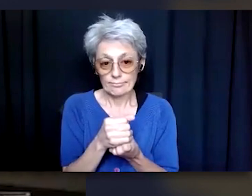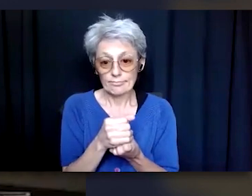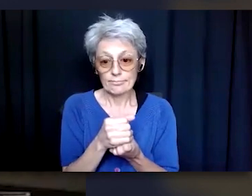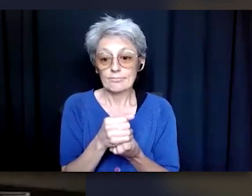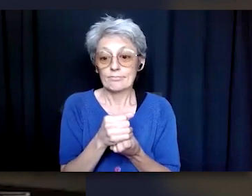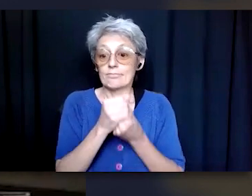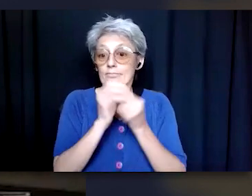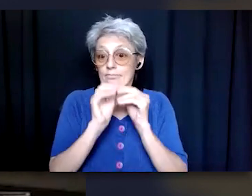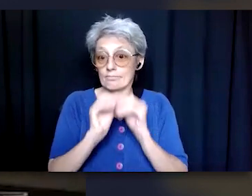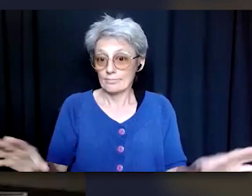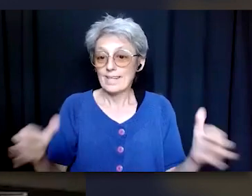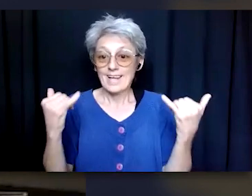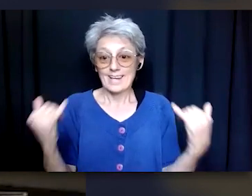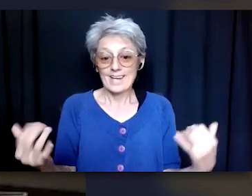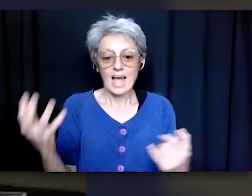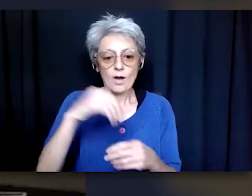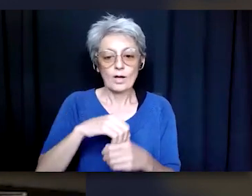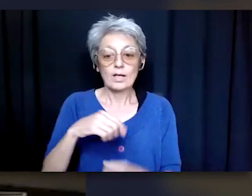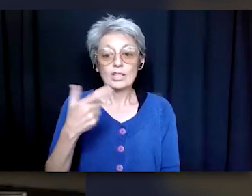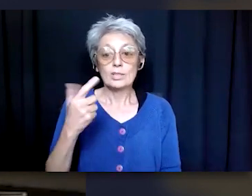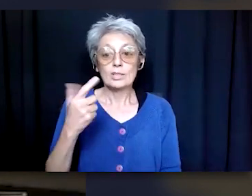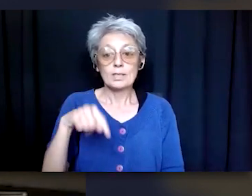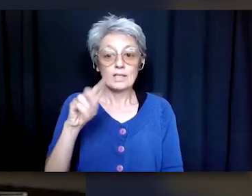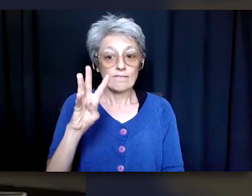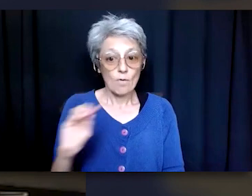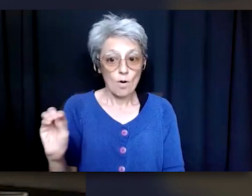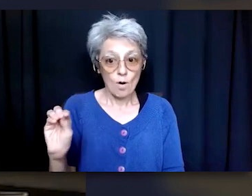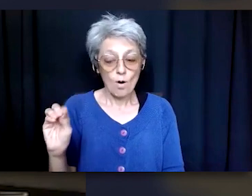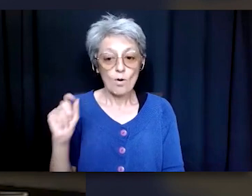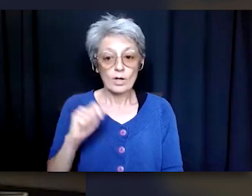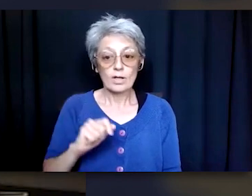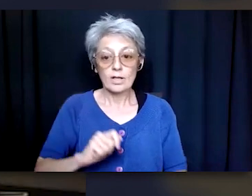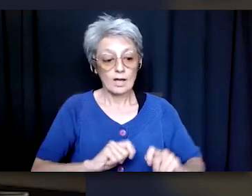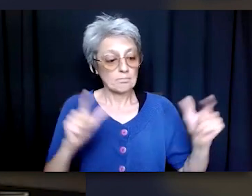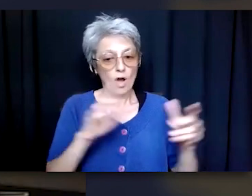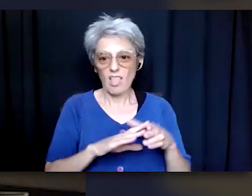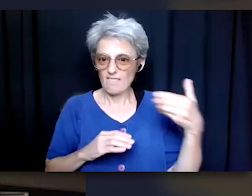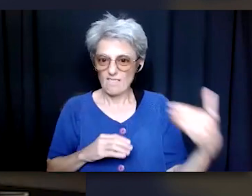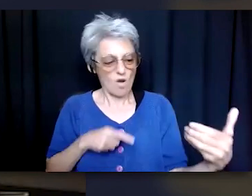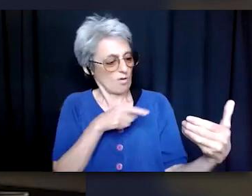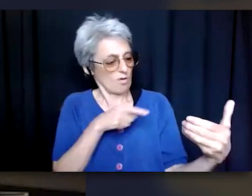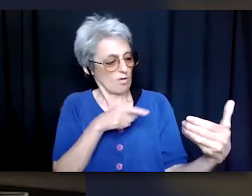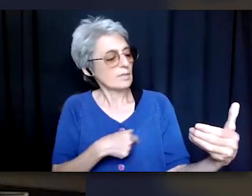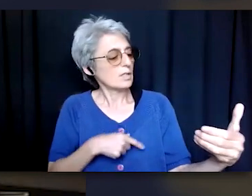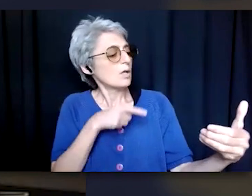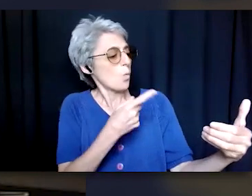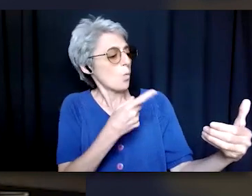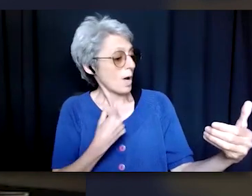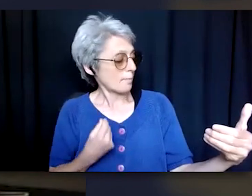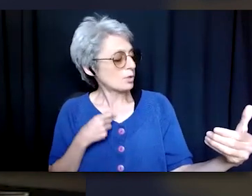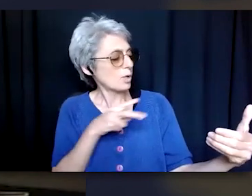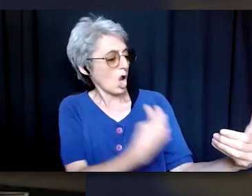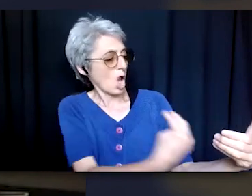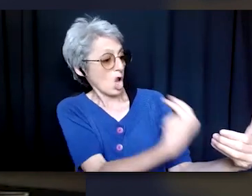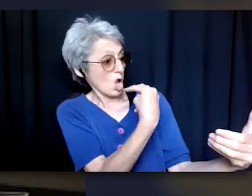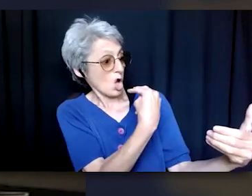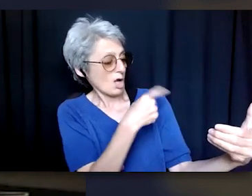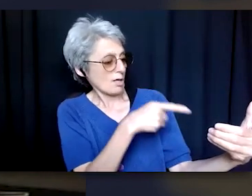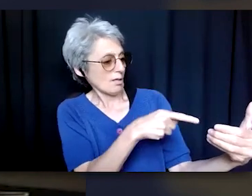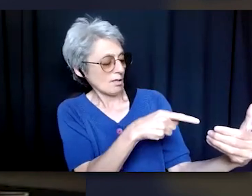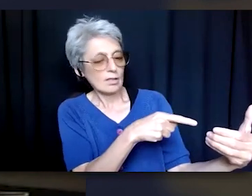GPT-4.0 up on your phone. You can show it what you’re doing right, and it can engage in real-time